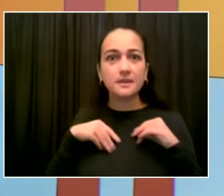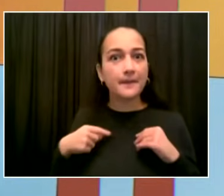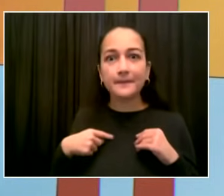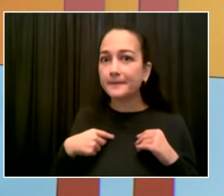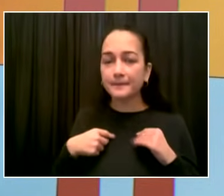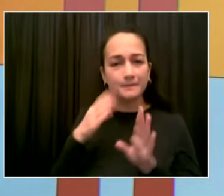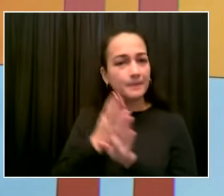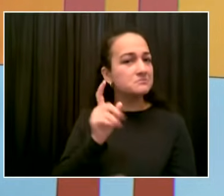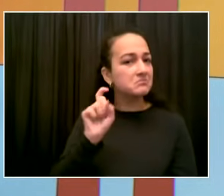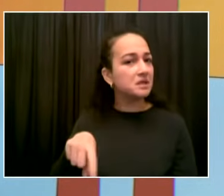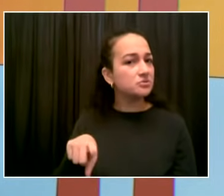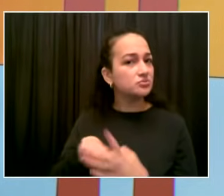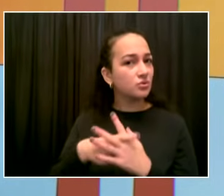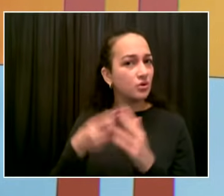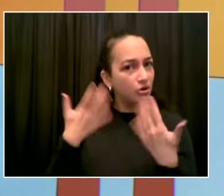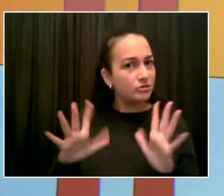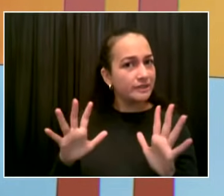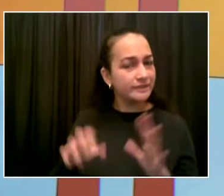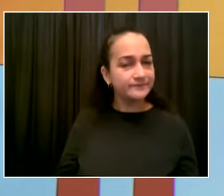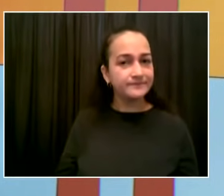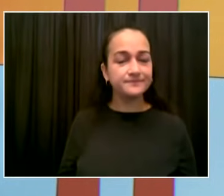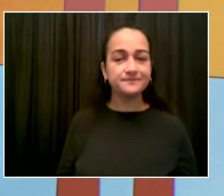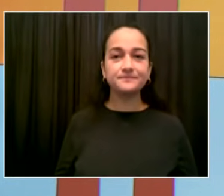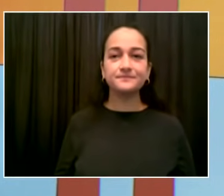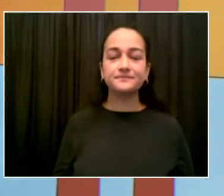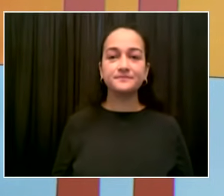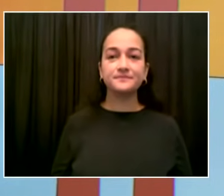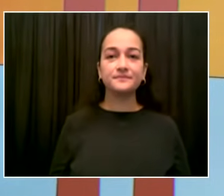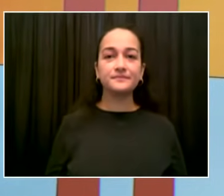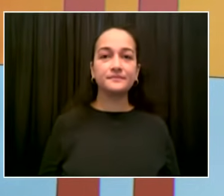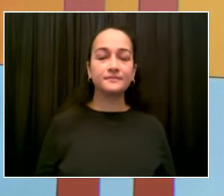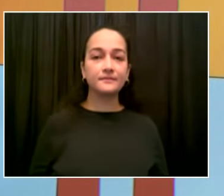SURE IT DOESN'T HAPPEN AGINA IS THE BOTTOM LINE. GO AEHAD ,YOOLV.